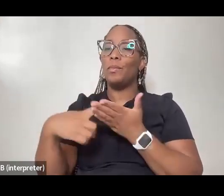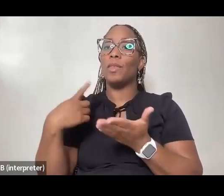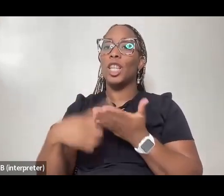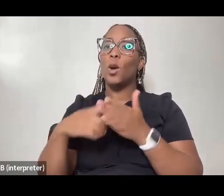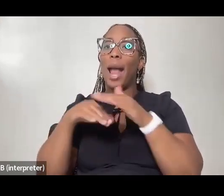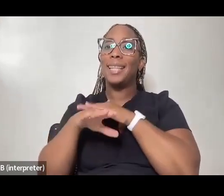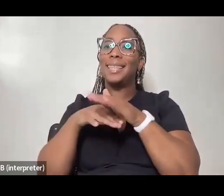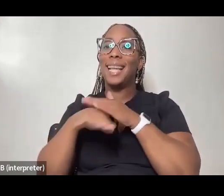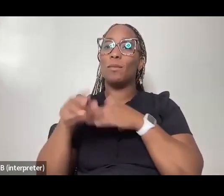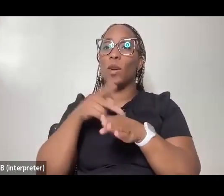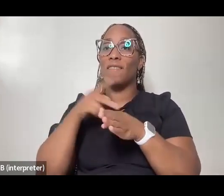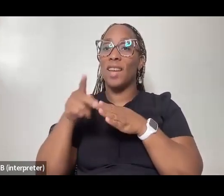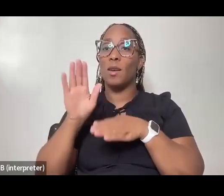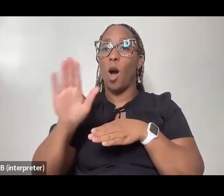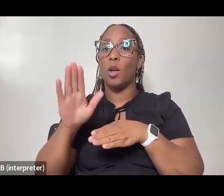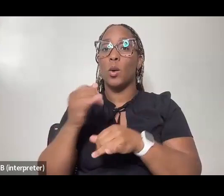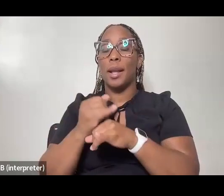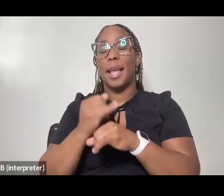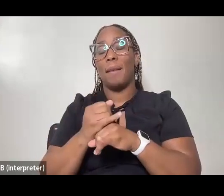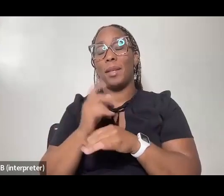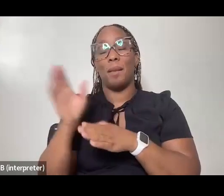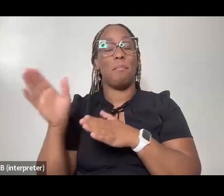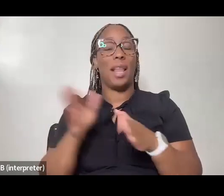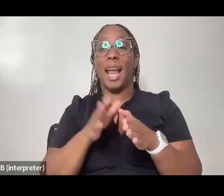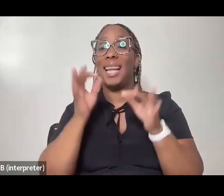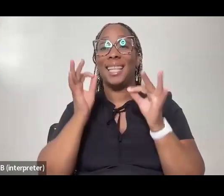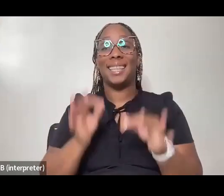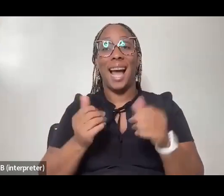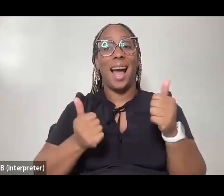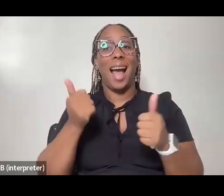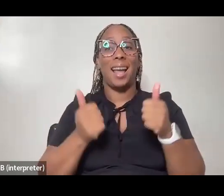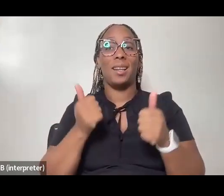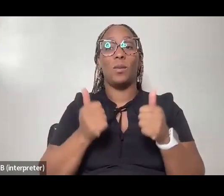professionals. Plan which ones are going to